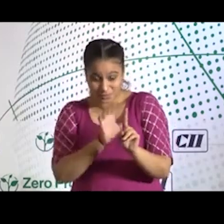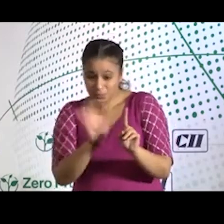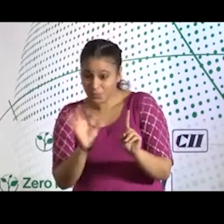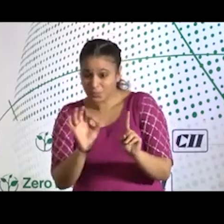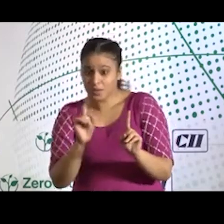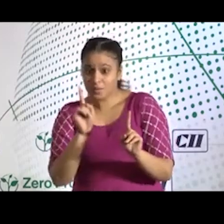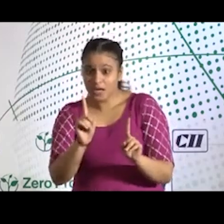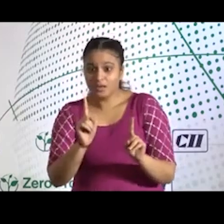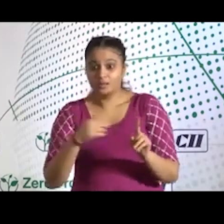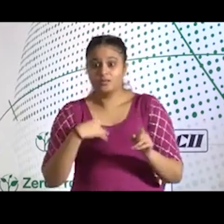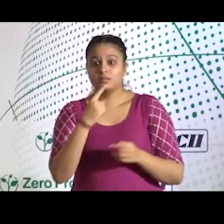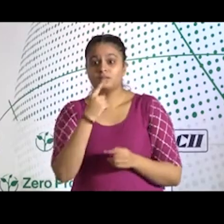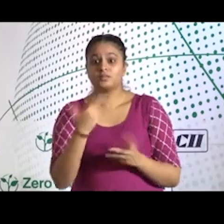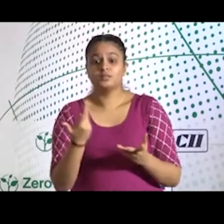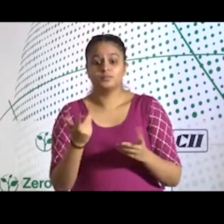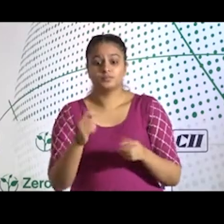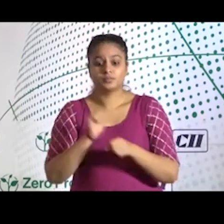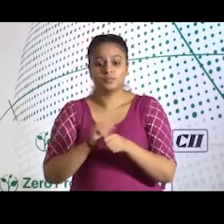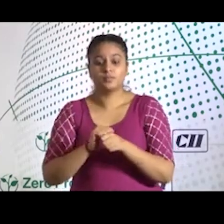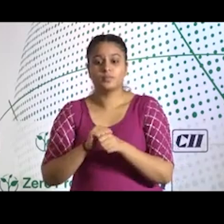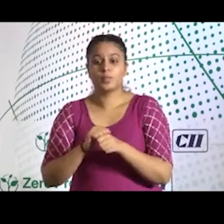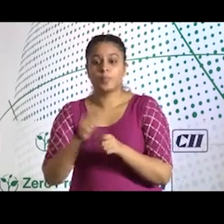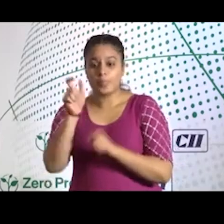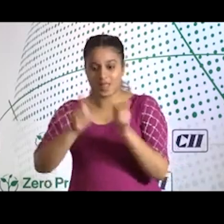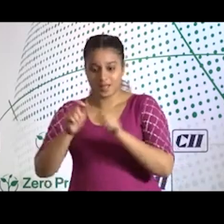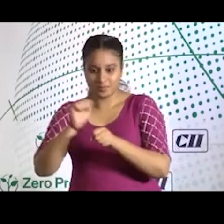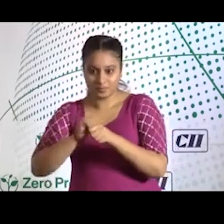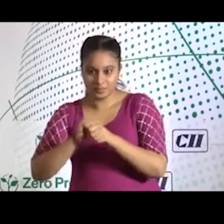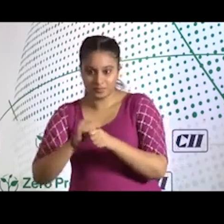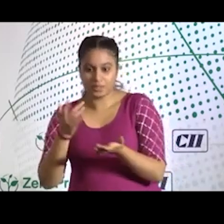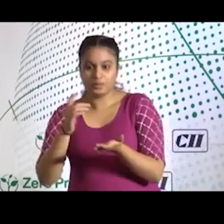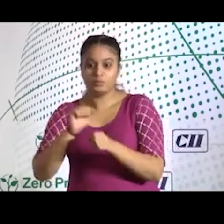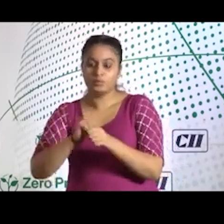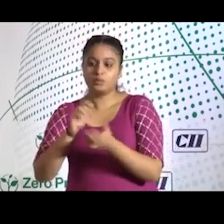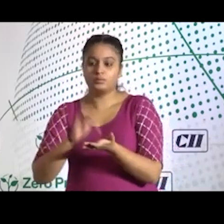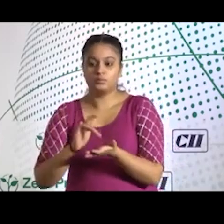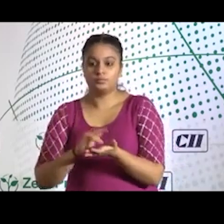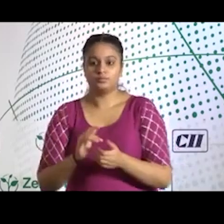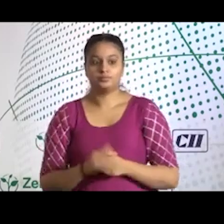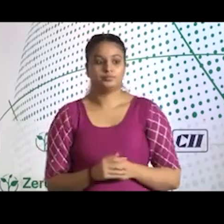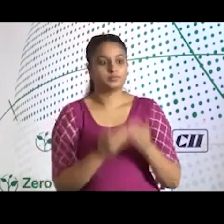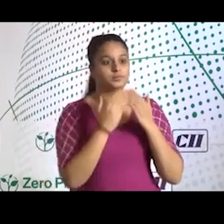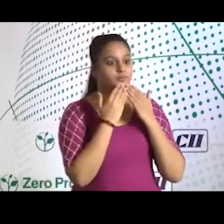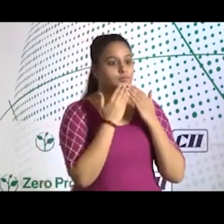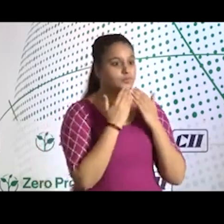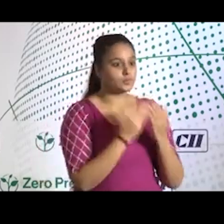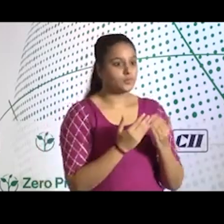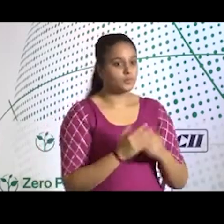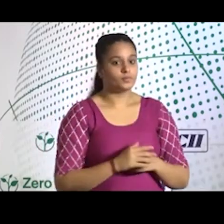about the whole employee lifecycle experience in the workplace. Well, thanks. Thanks for summing it up.